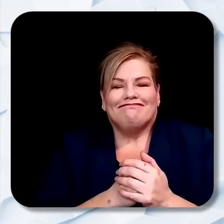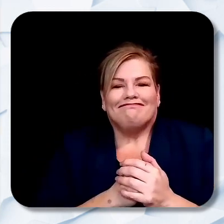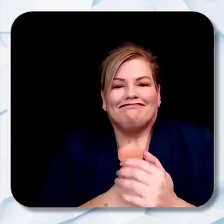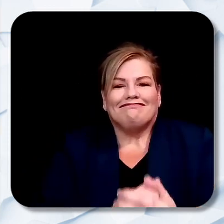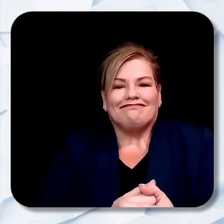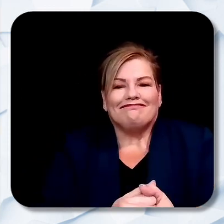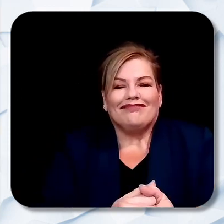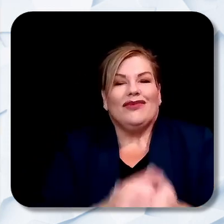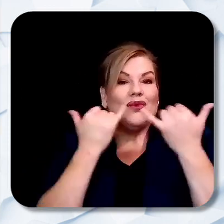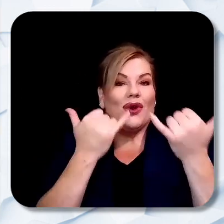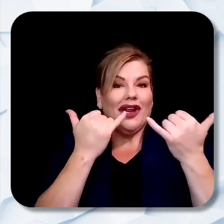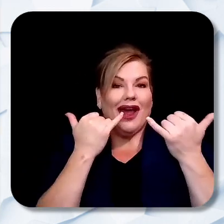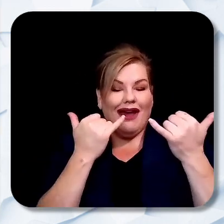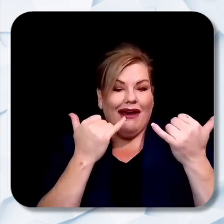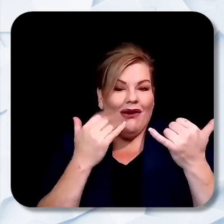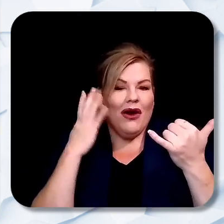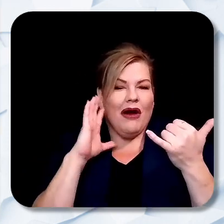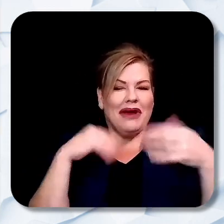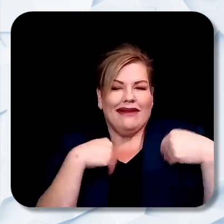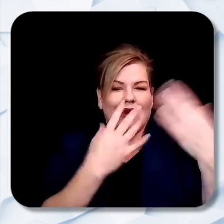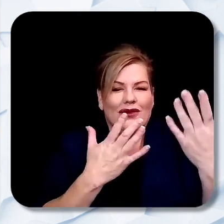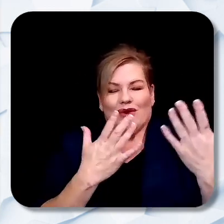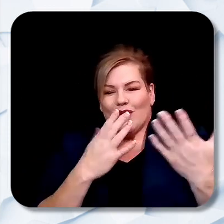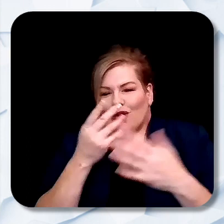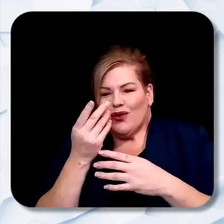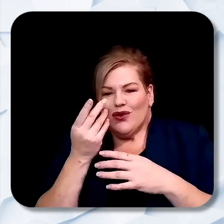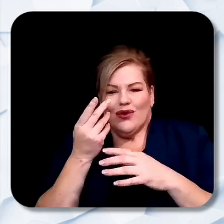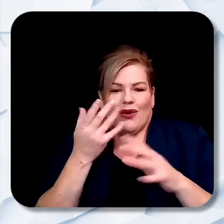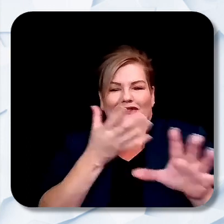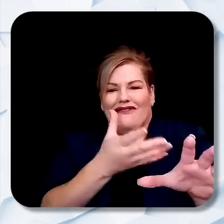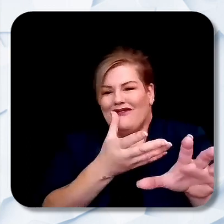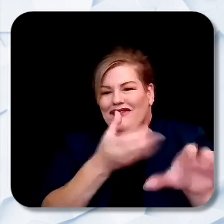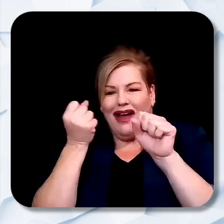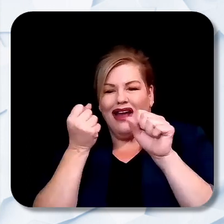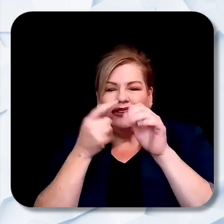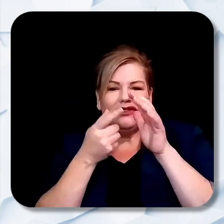So I’m just gonna give you a quick California health education at a glance. We do have standards